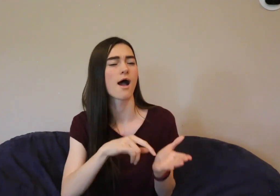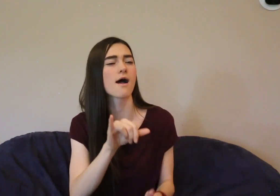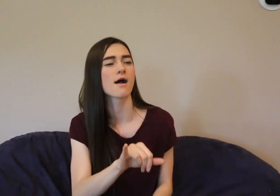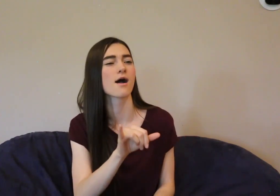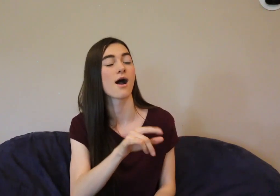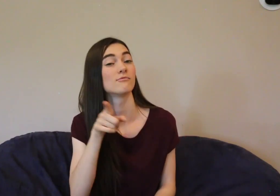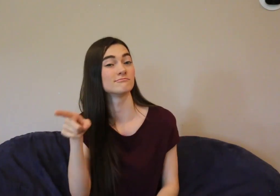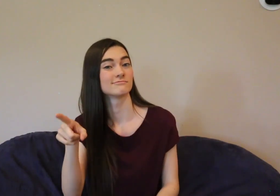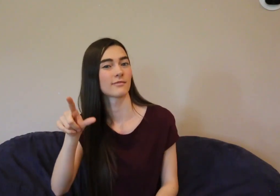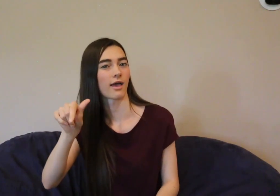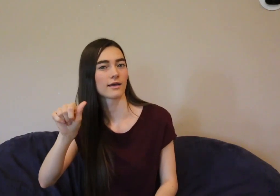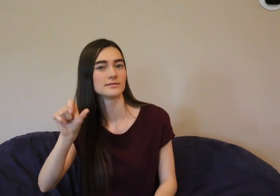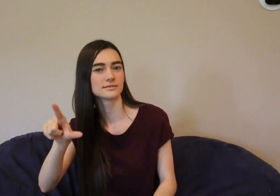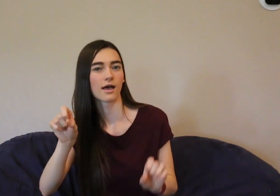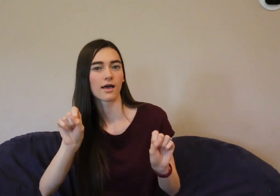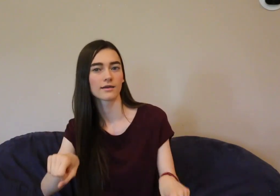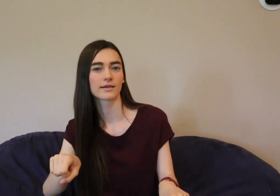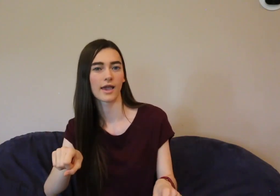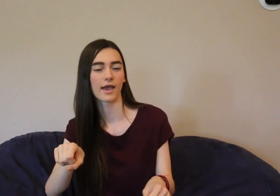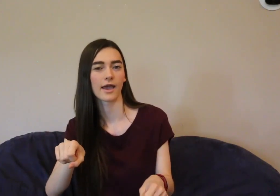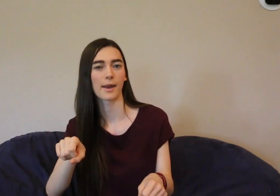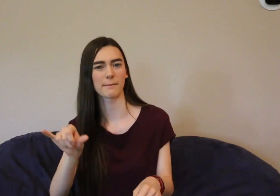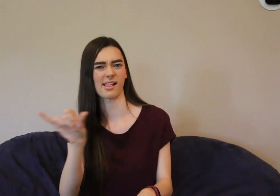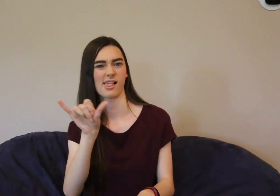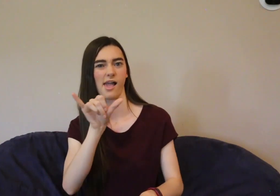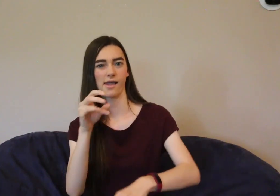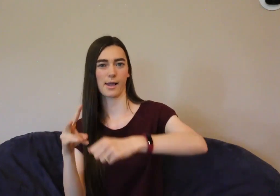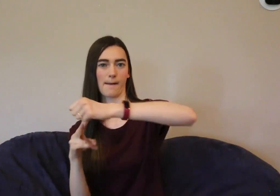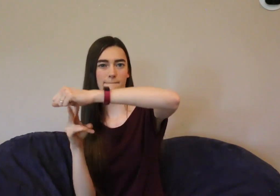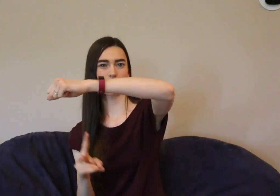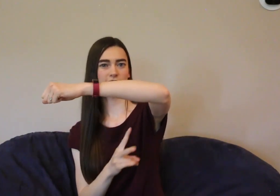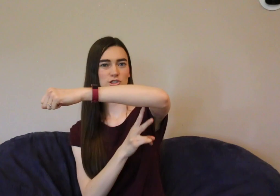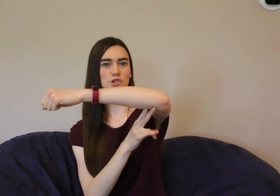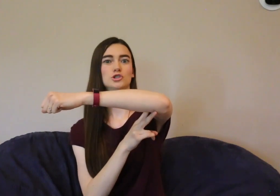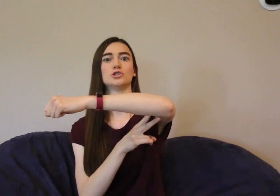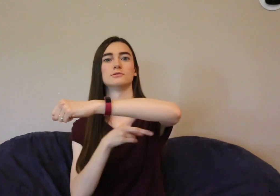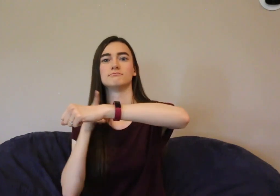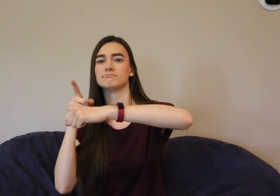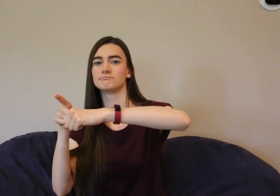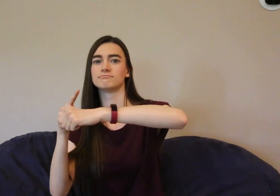The speech therapist recognized that ASL could serve as the bridge